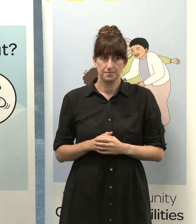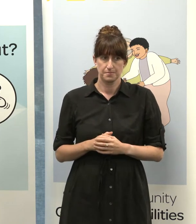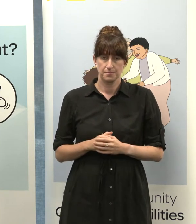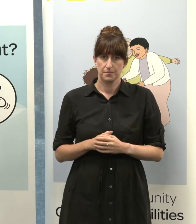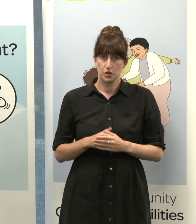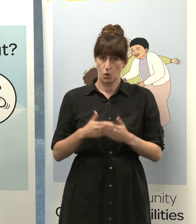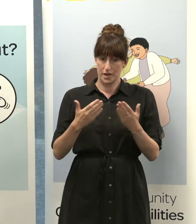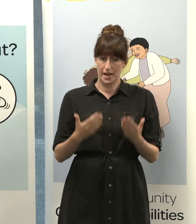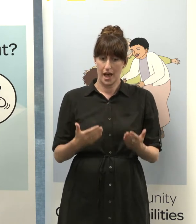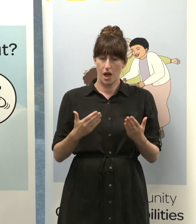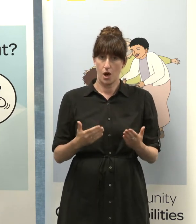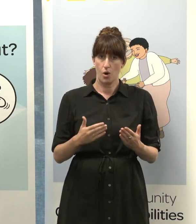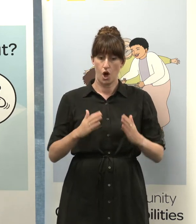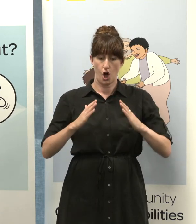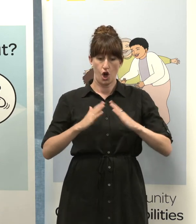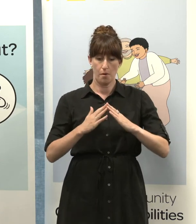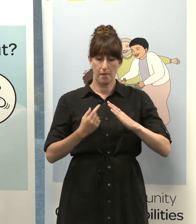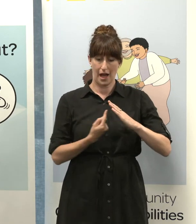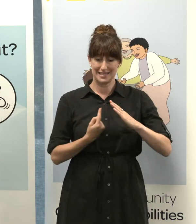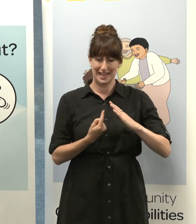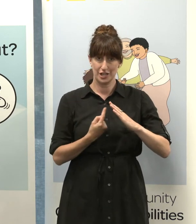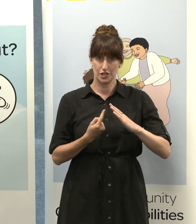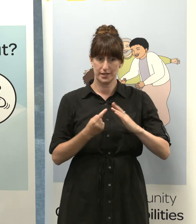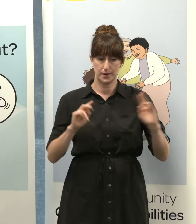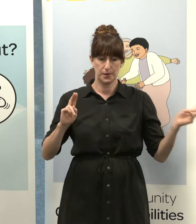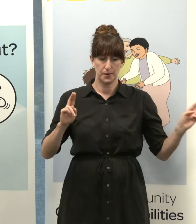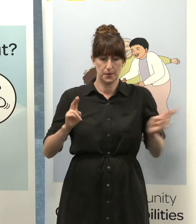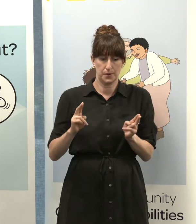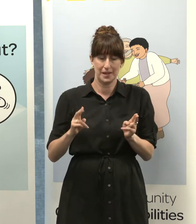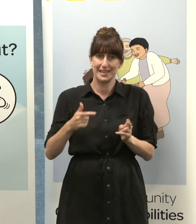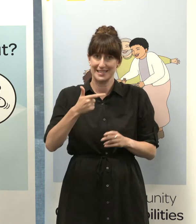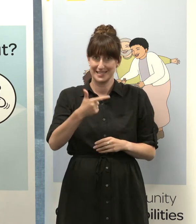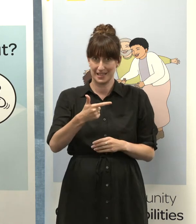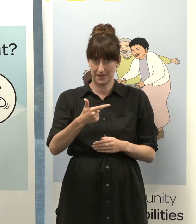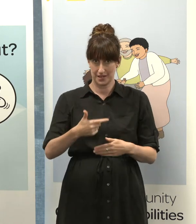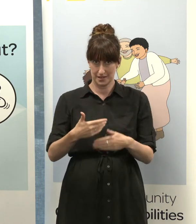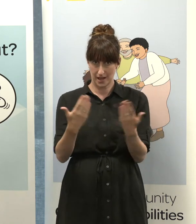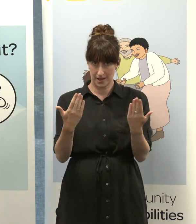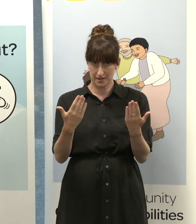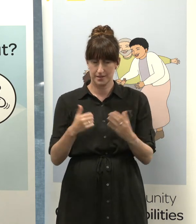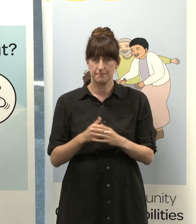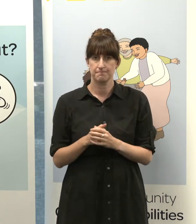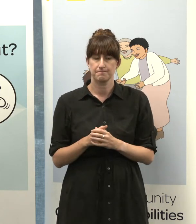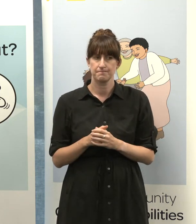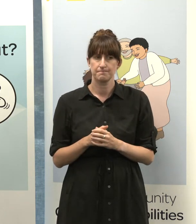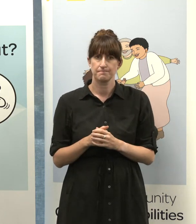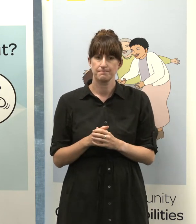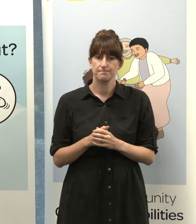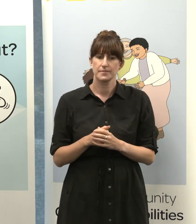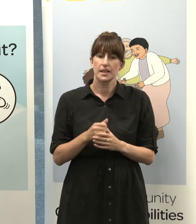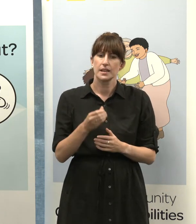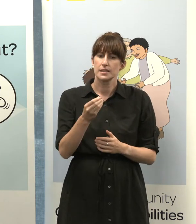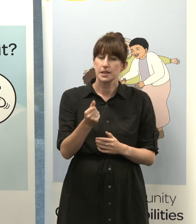possible. Final questions?